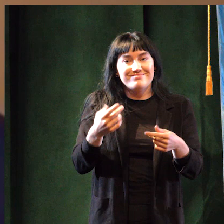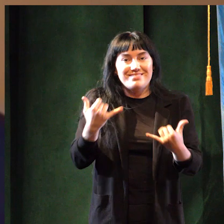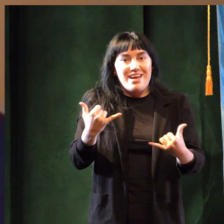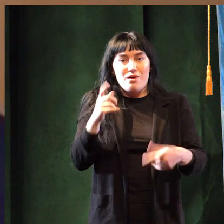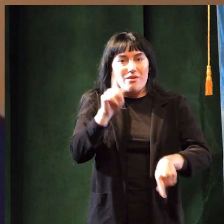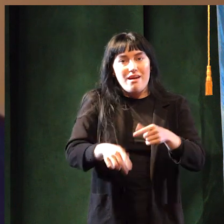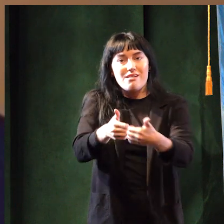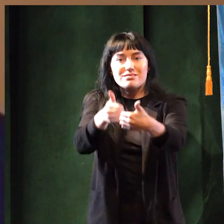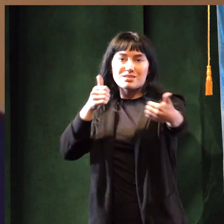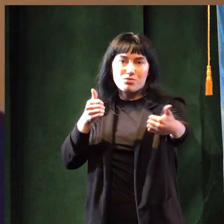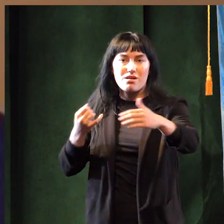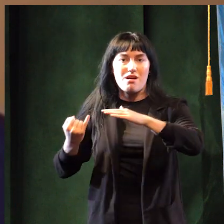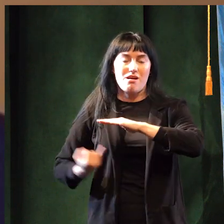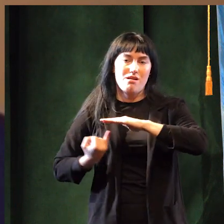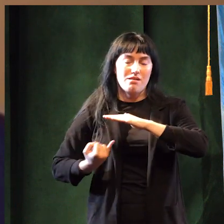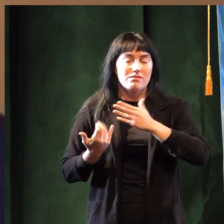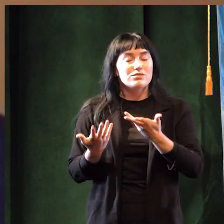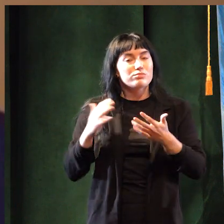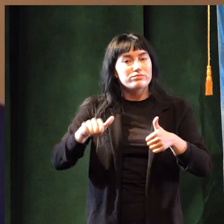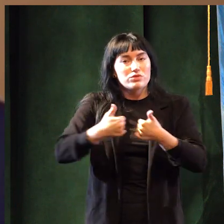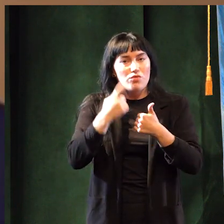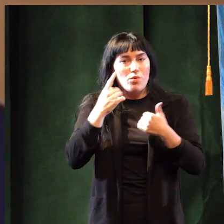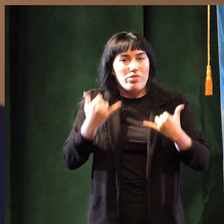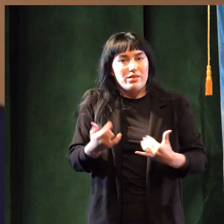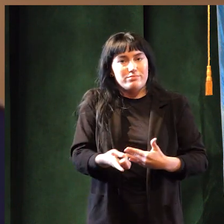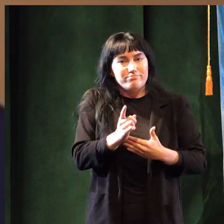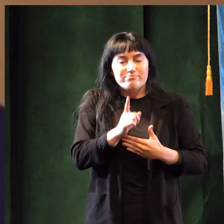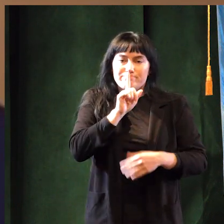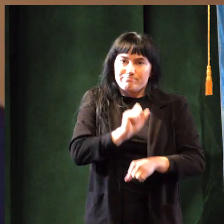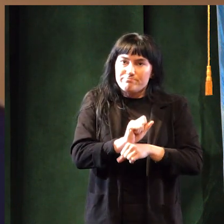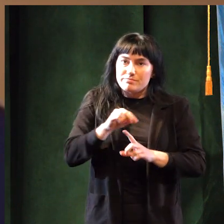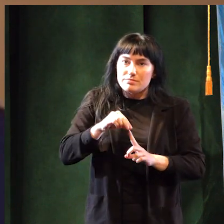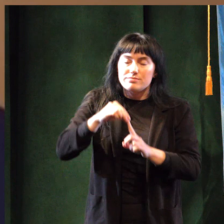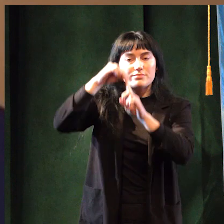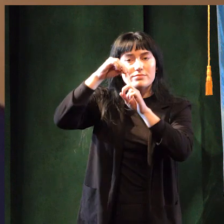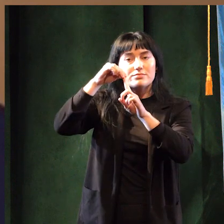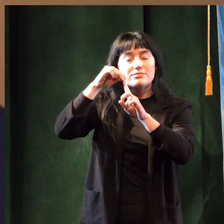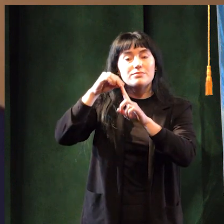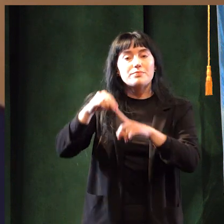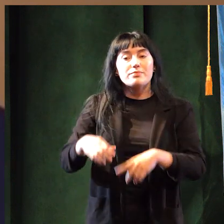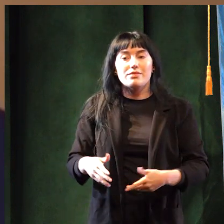isolated so the challenges of this moment are truly unique but so has been